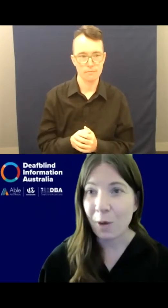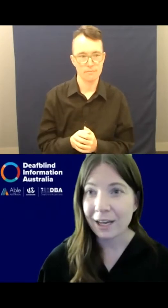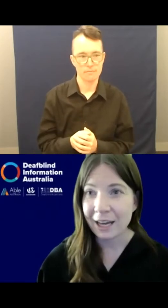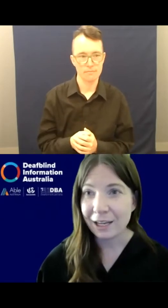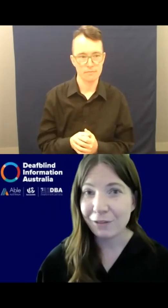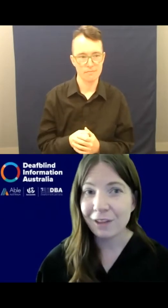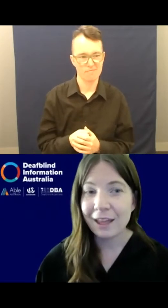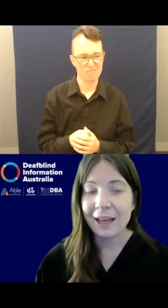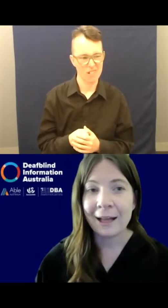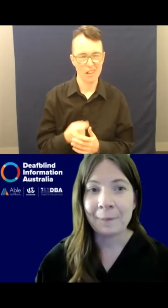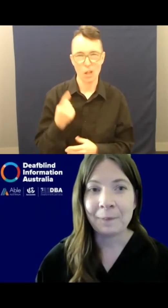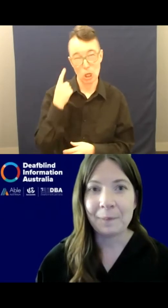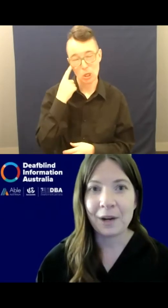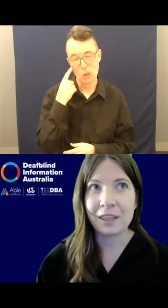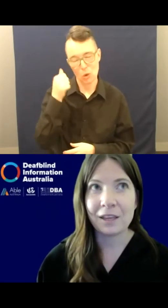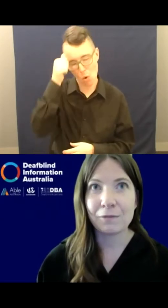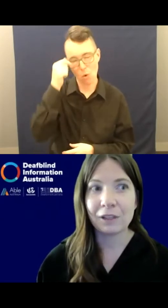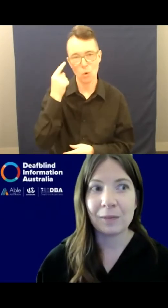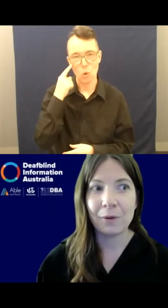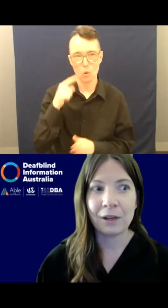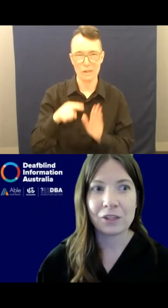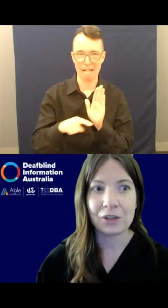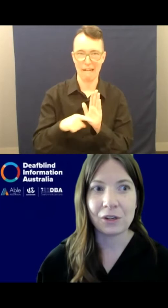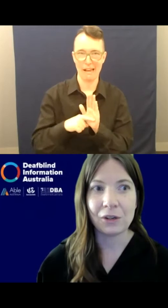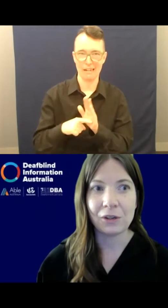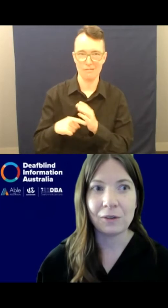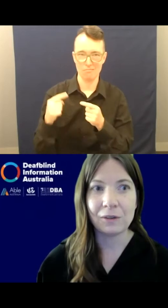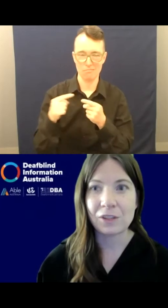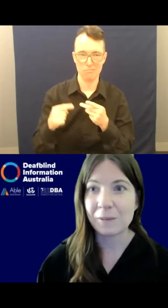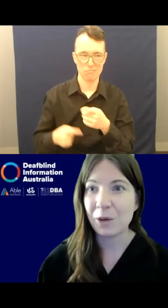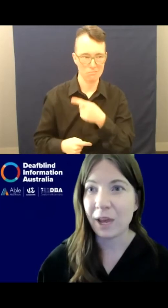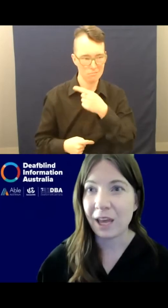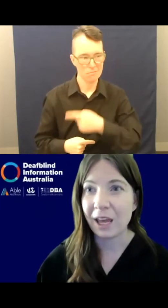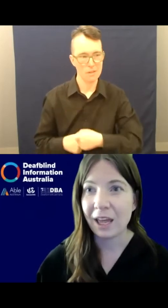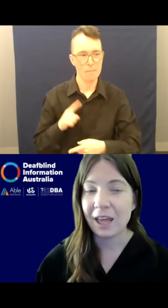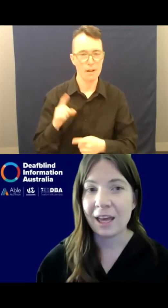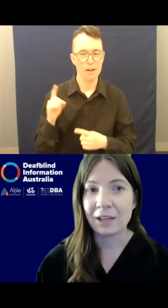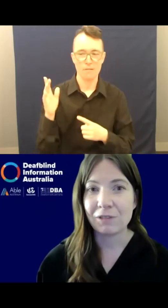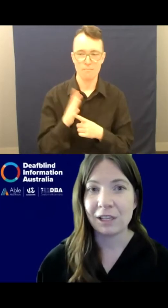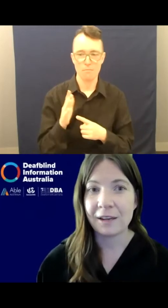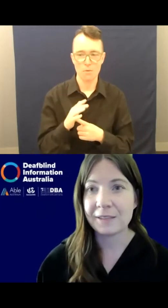negative, but I think it's really important to just be aware and really understand the